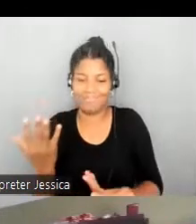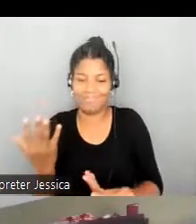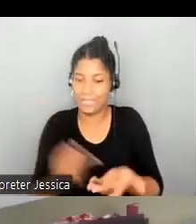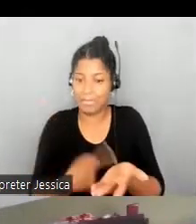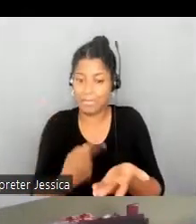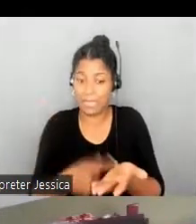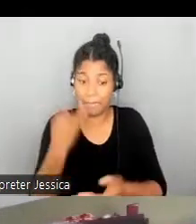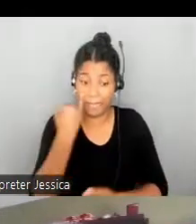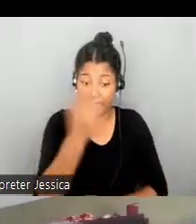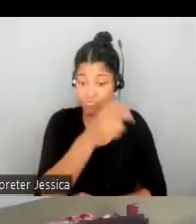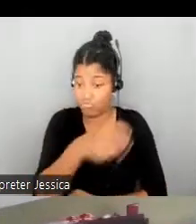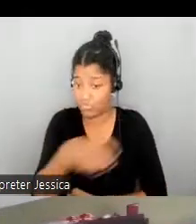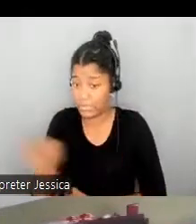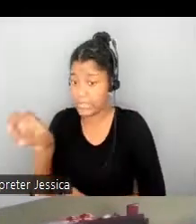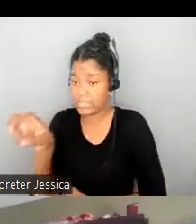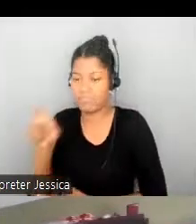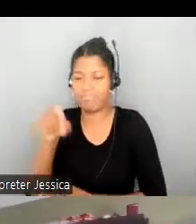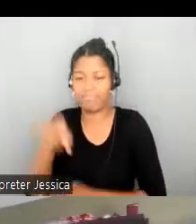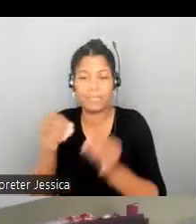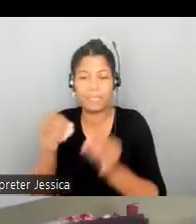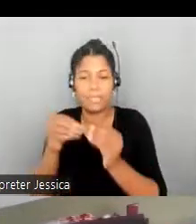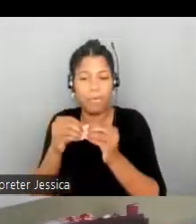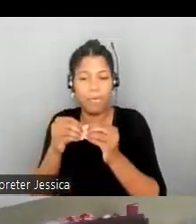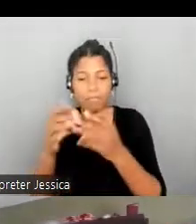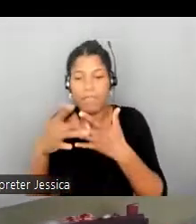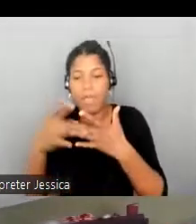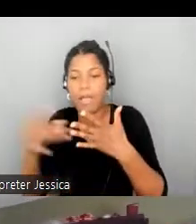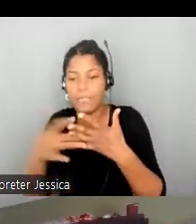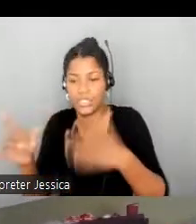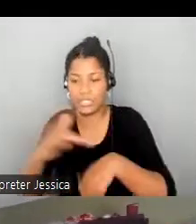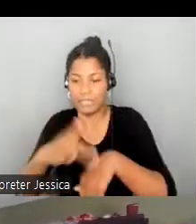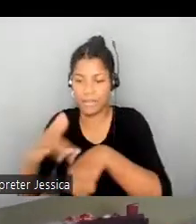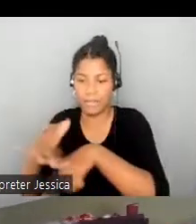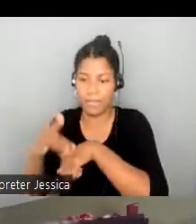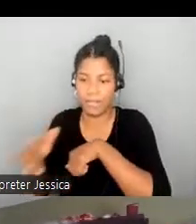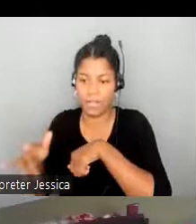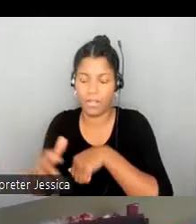To understand outreach to underserved populations.